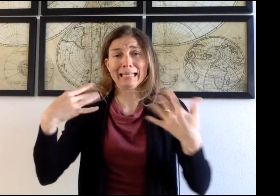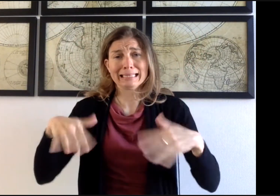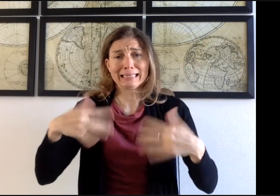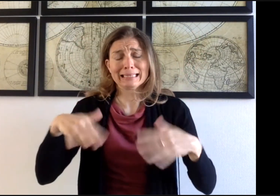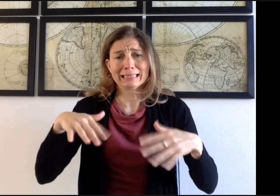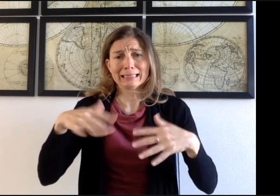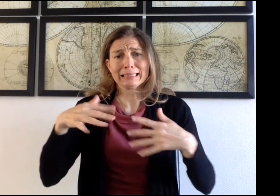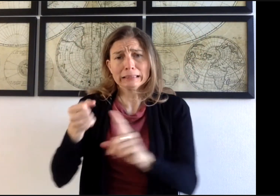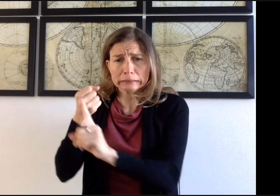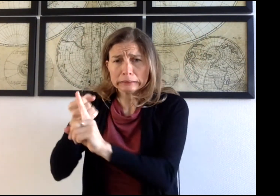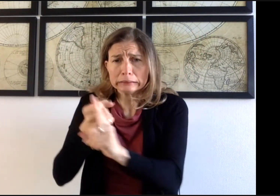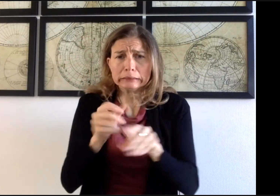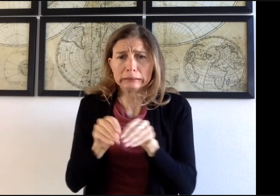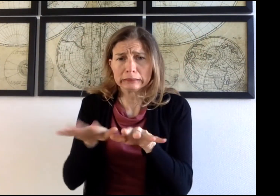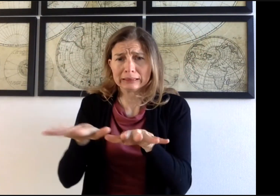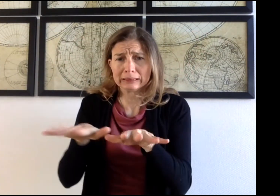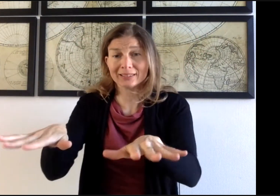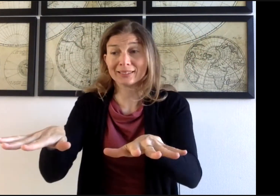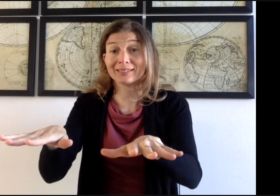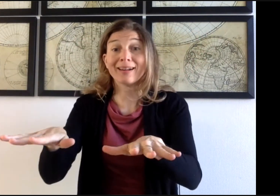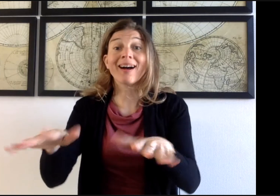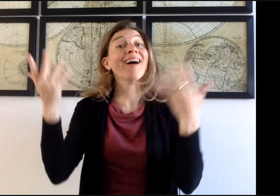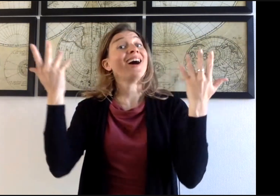and that will continue for...Sorry,